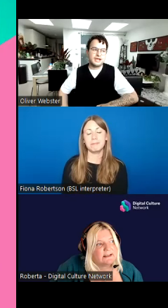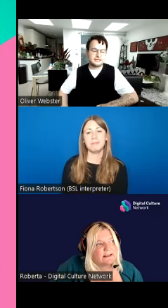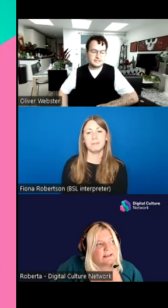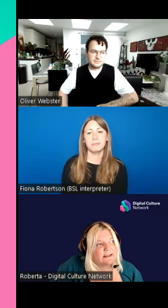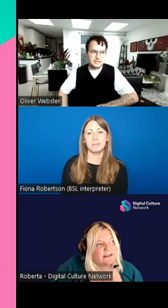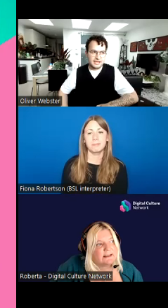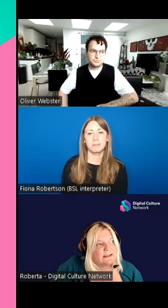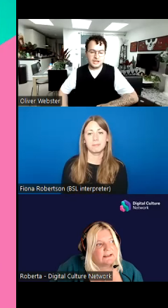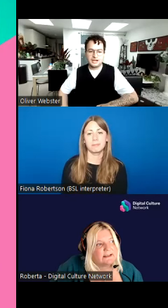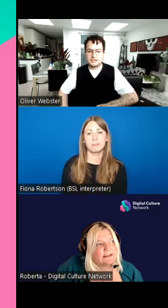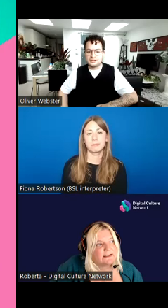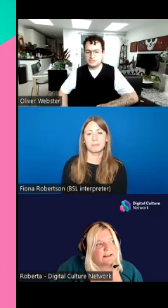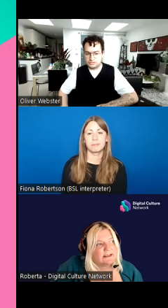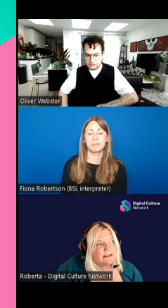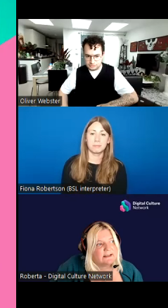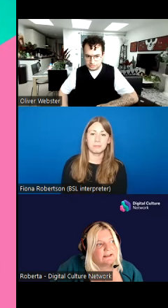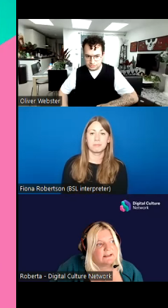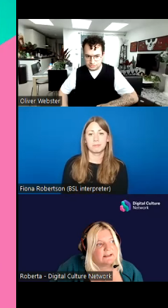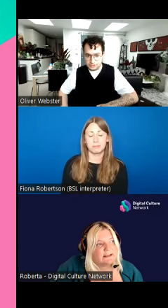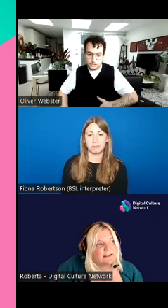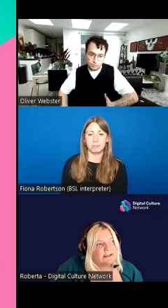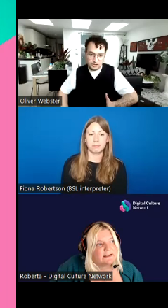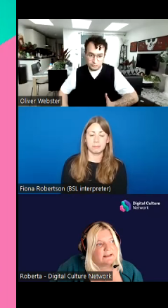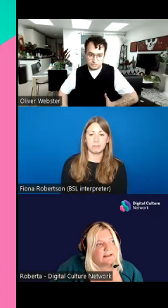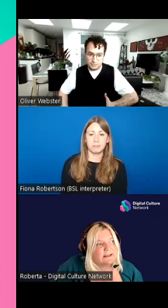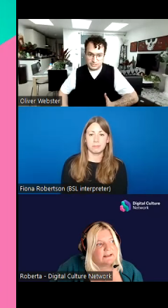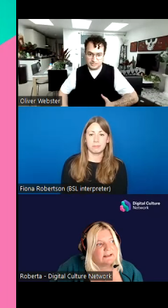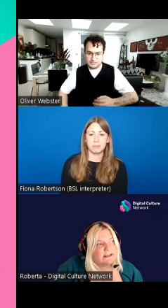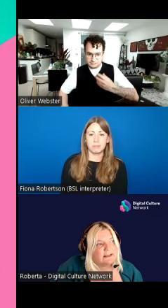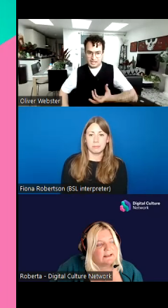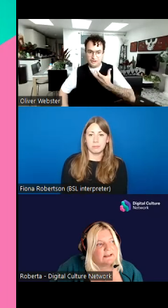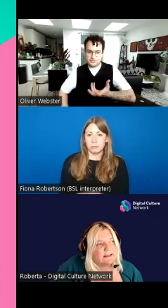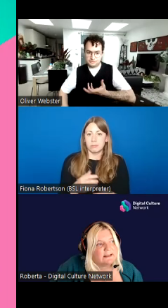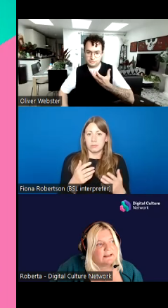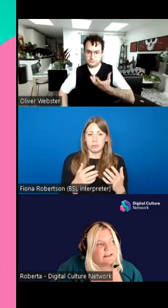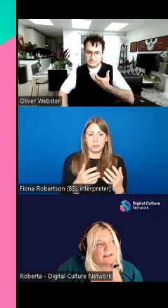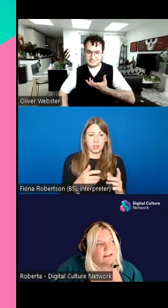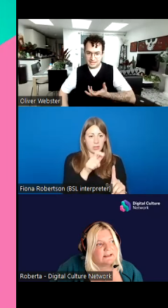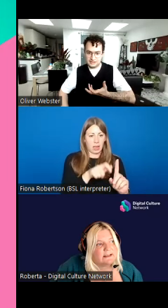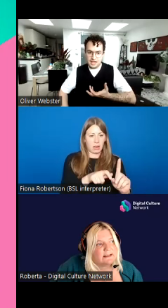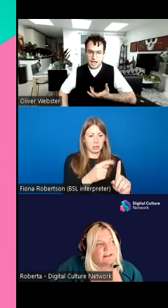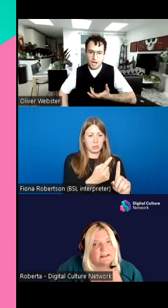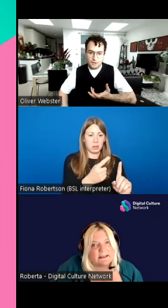It's a similar case where you want to represent the character of what's being said.